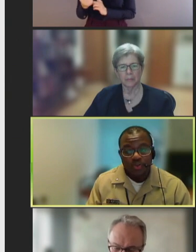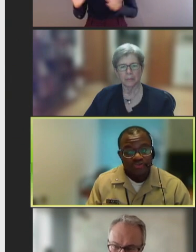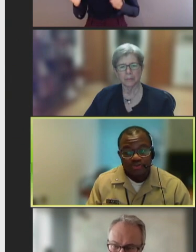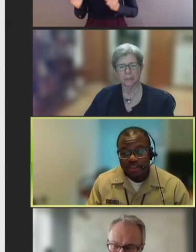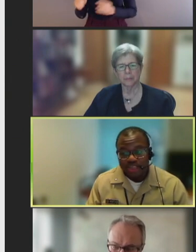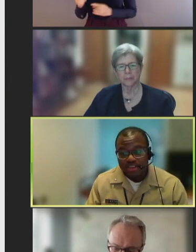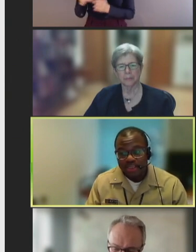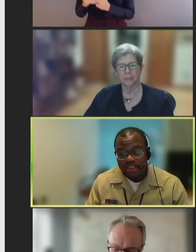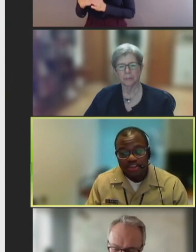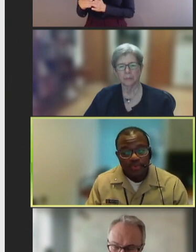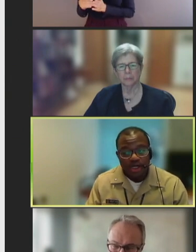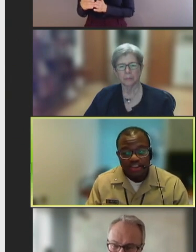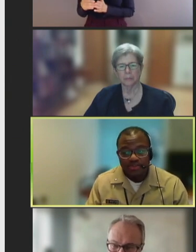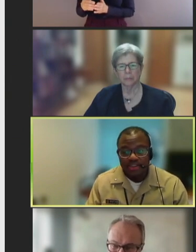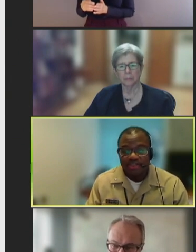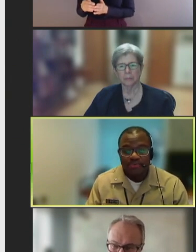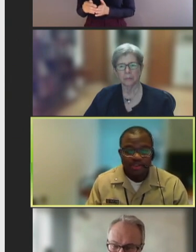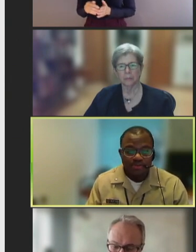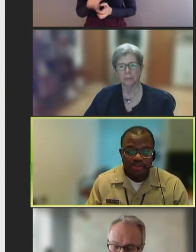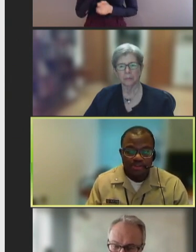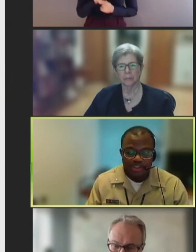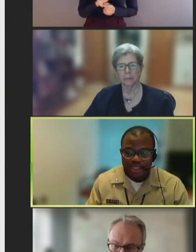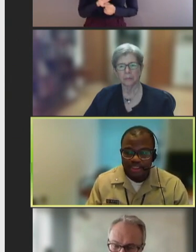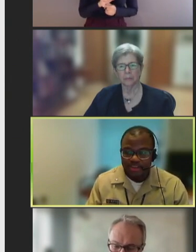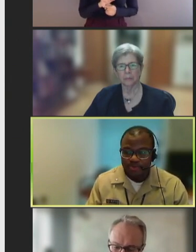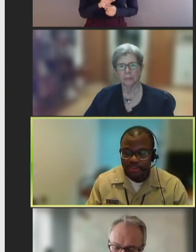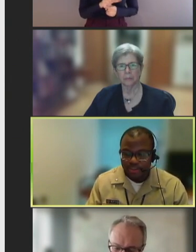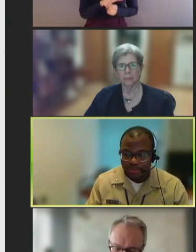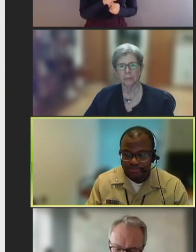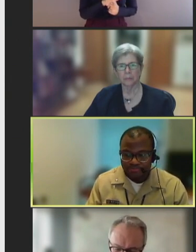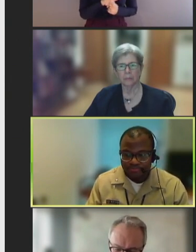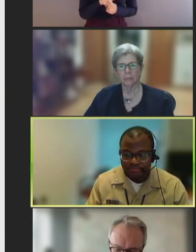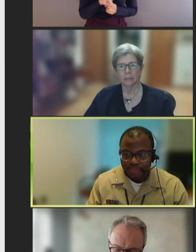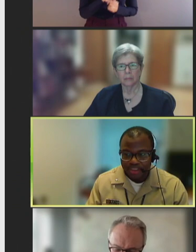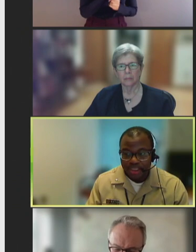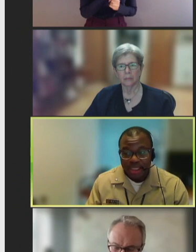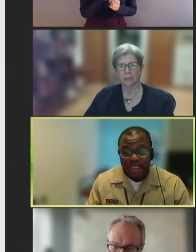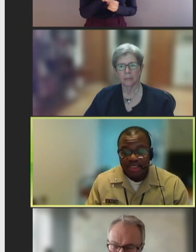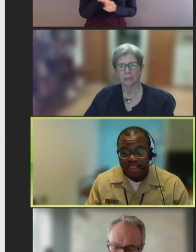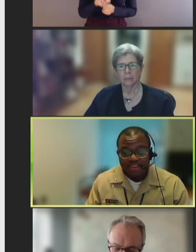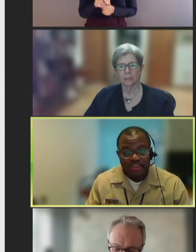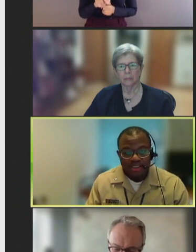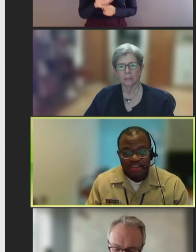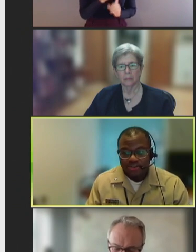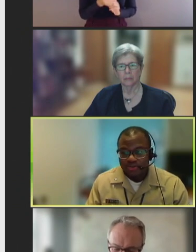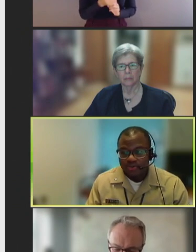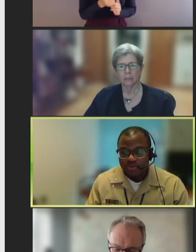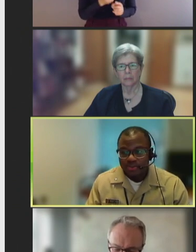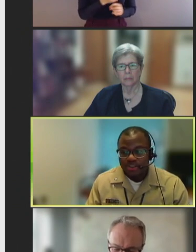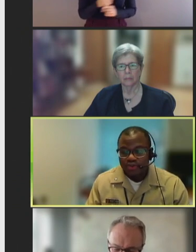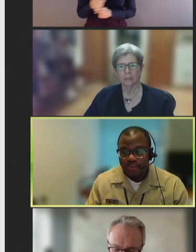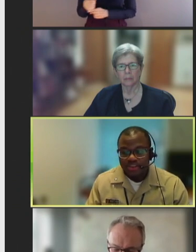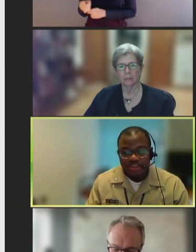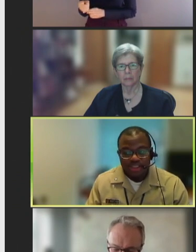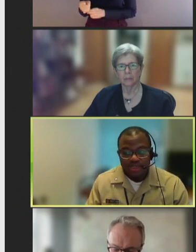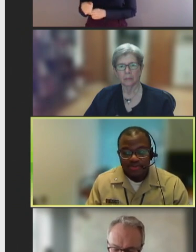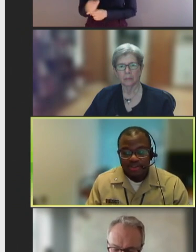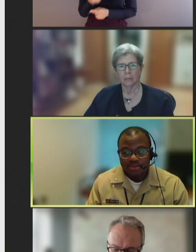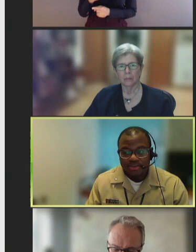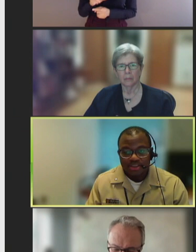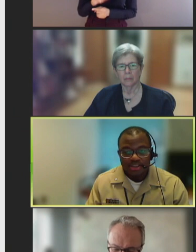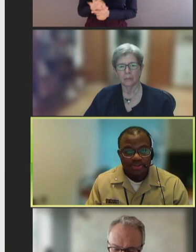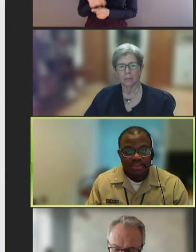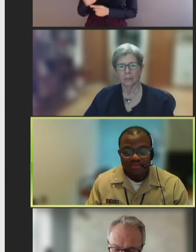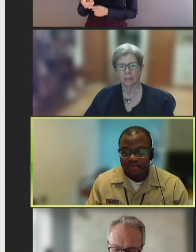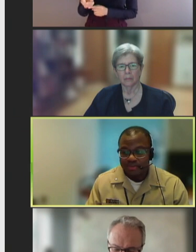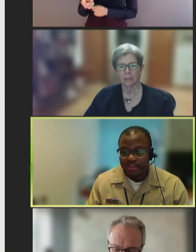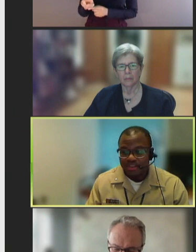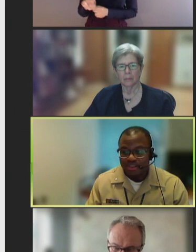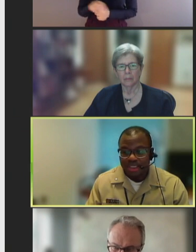which for the United States is approximately 330 cases per year. In 1992, 26,673 cases